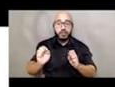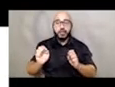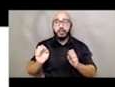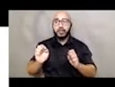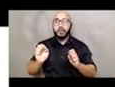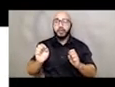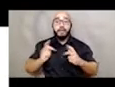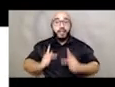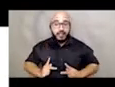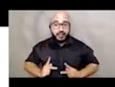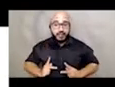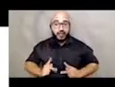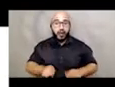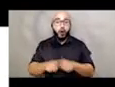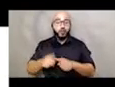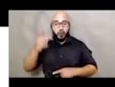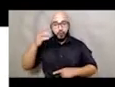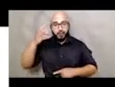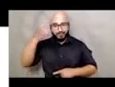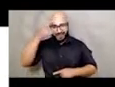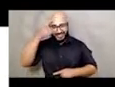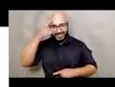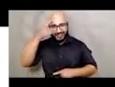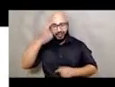physically and mentally exhausted, and burnout is caused